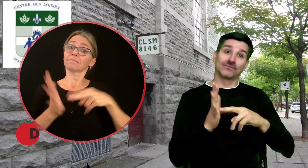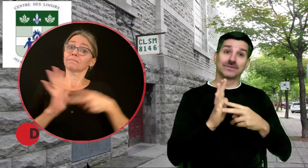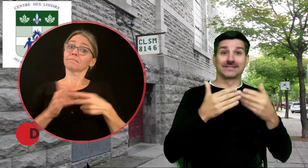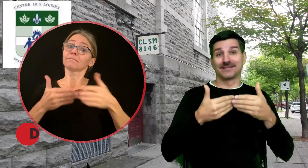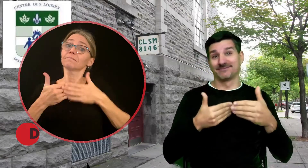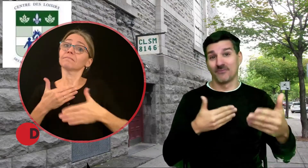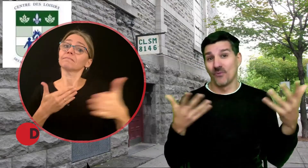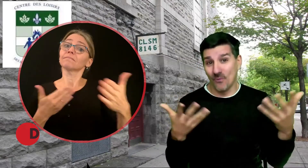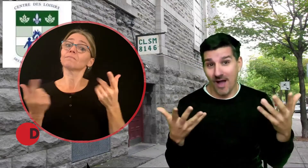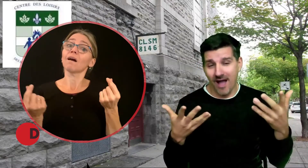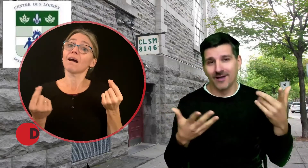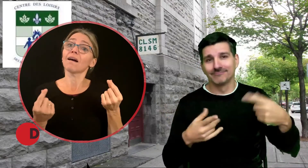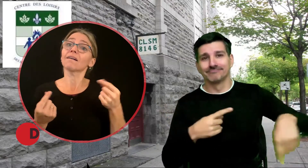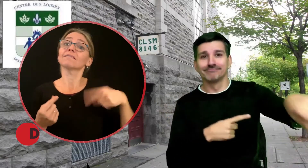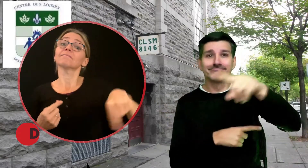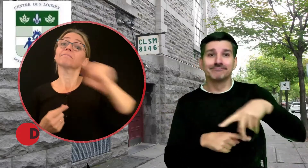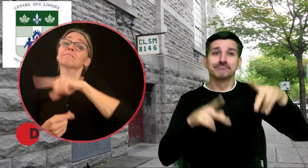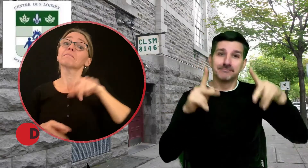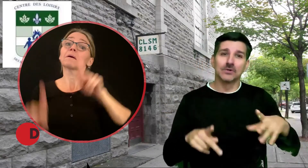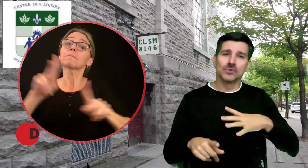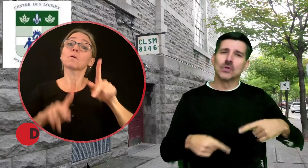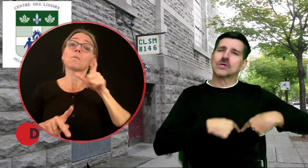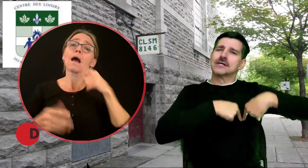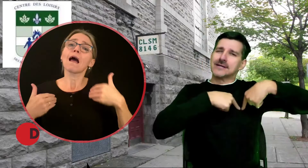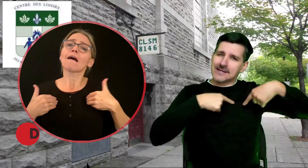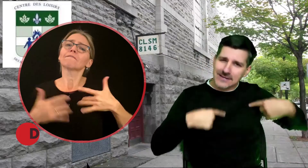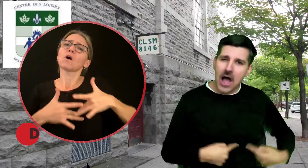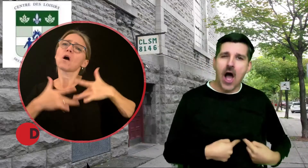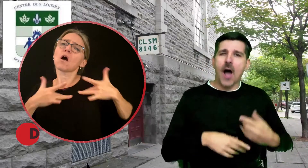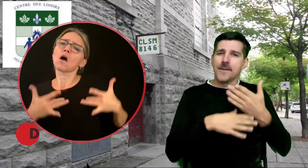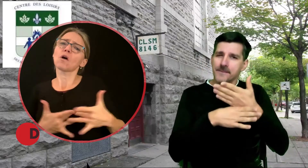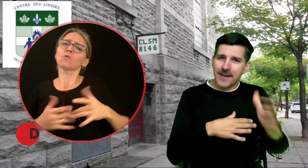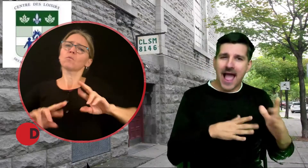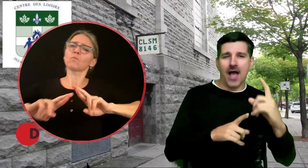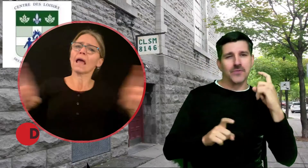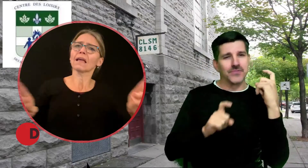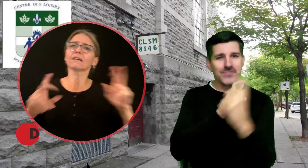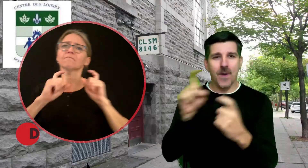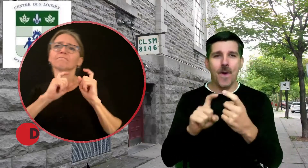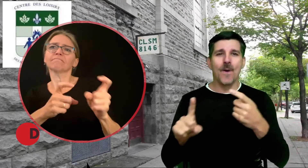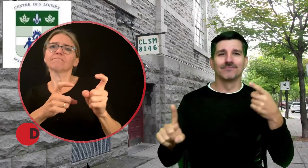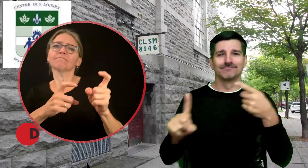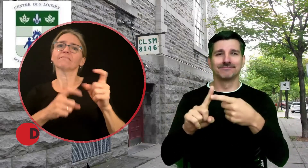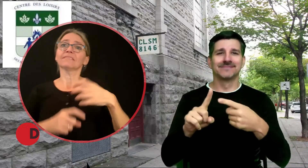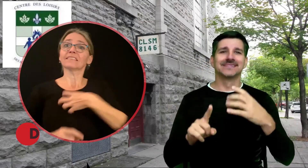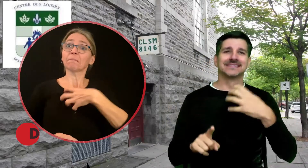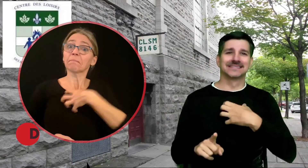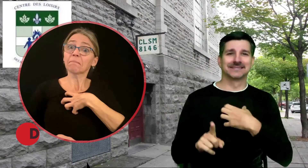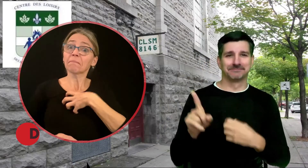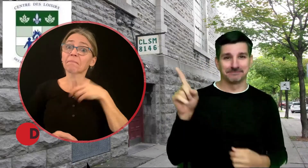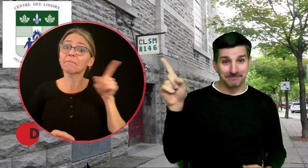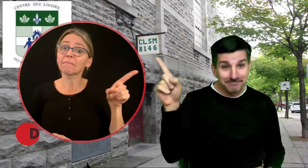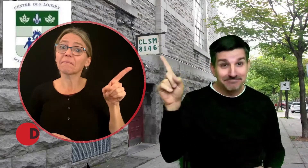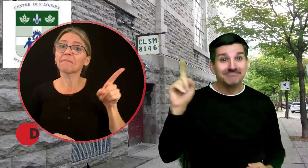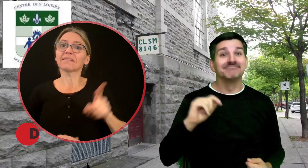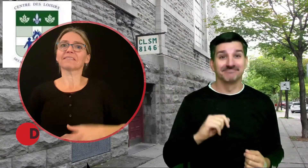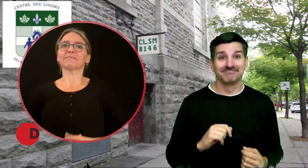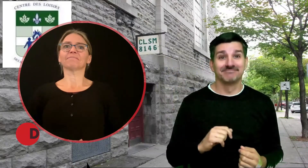So now it means people with a heart need to make donations to CLSM.